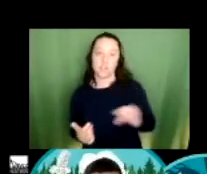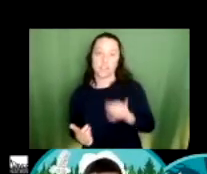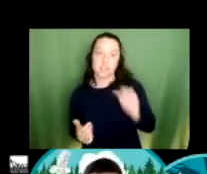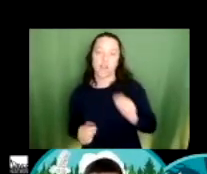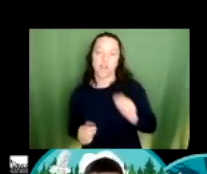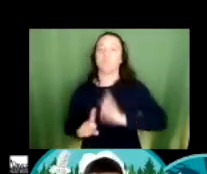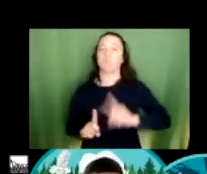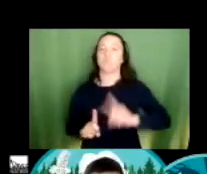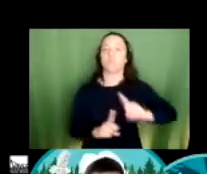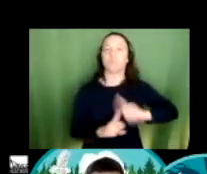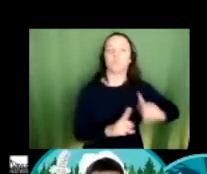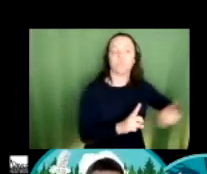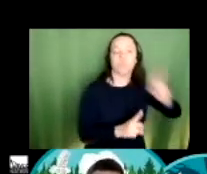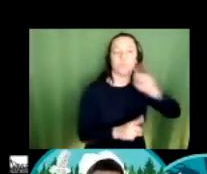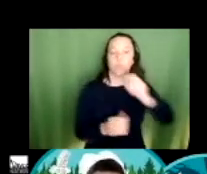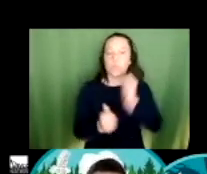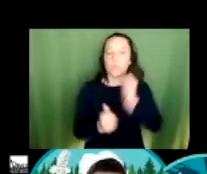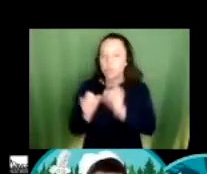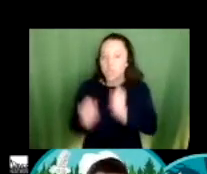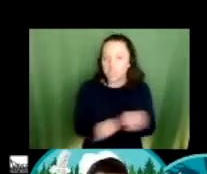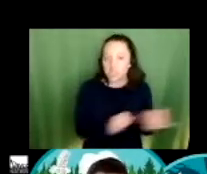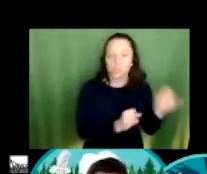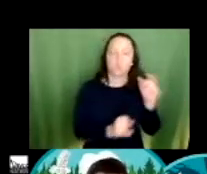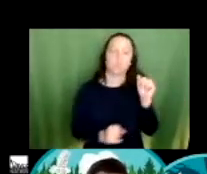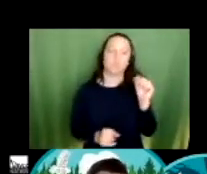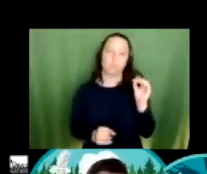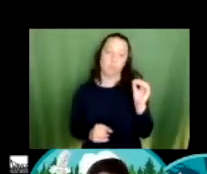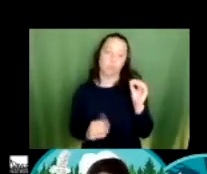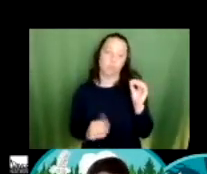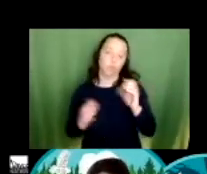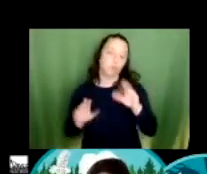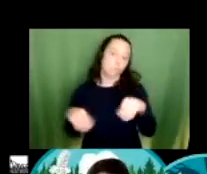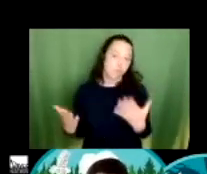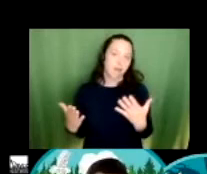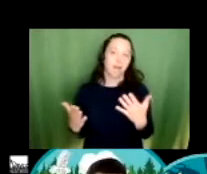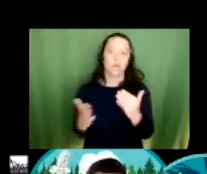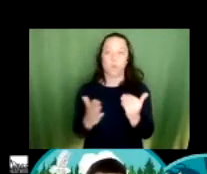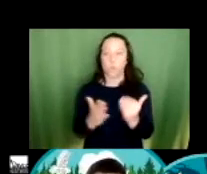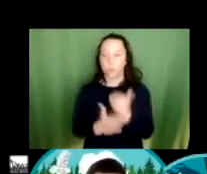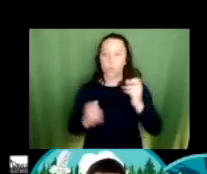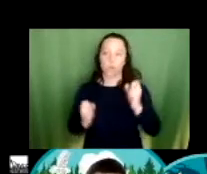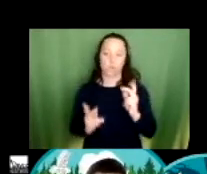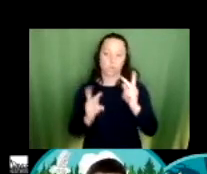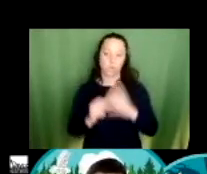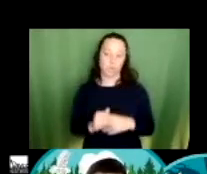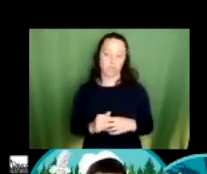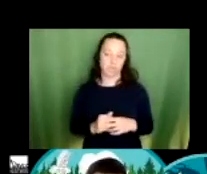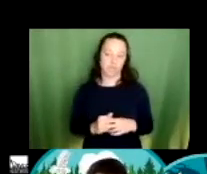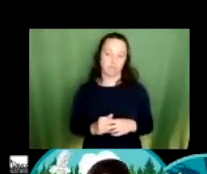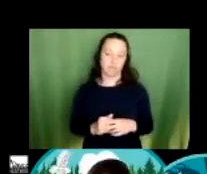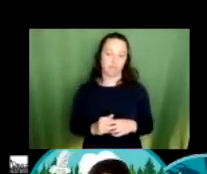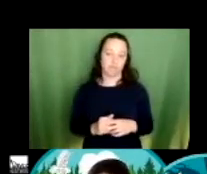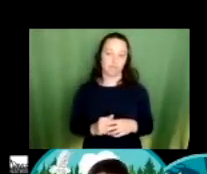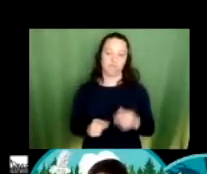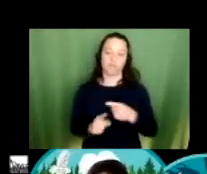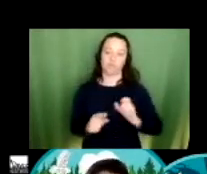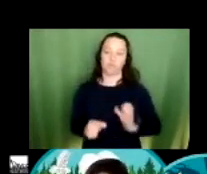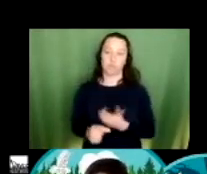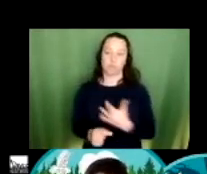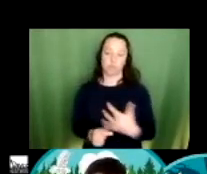so we want to provide these new opportunities from our traditionally presented programs